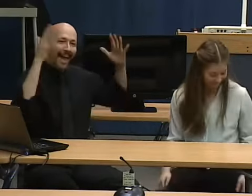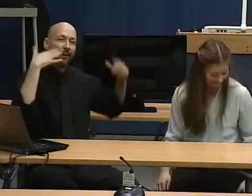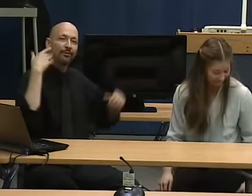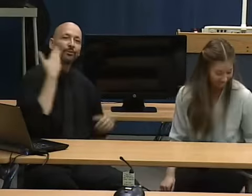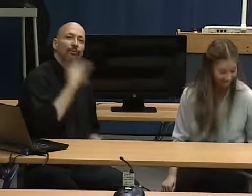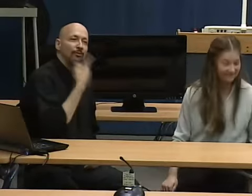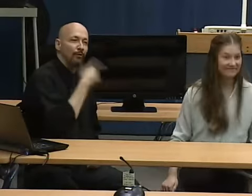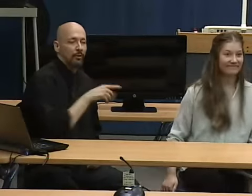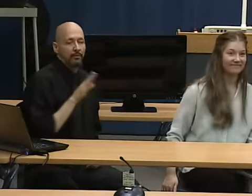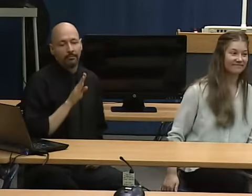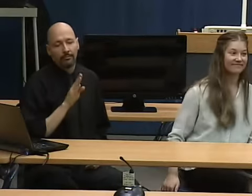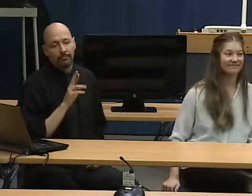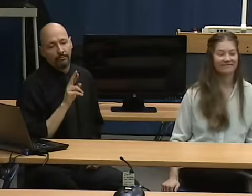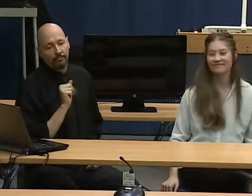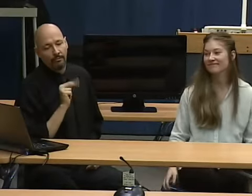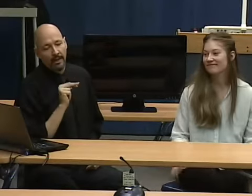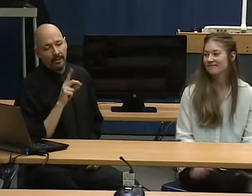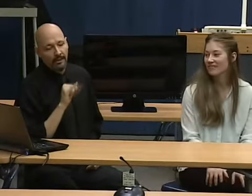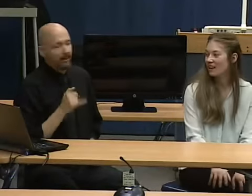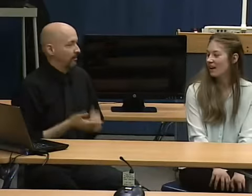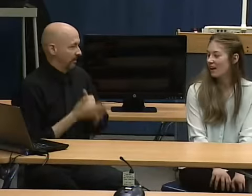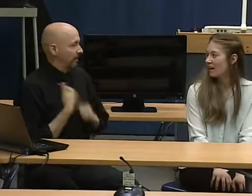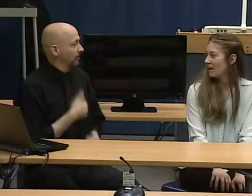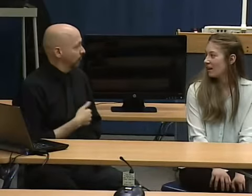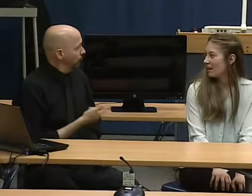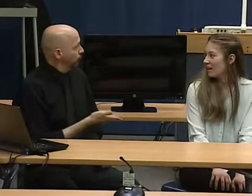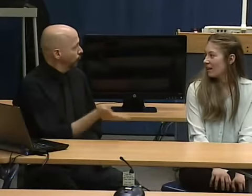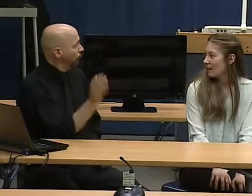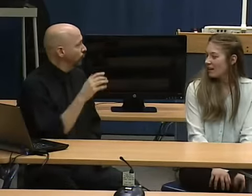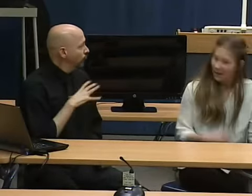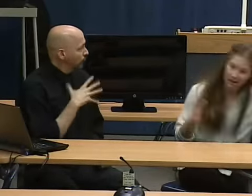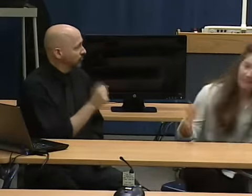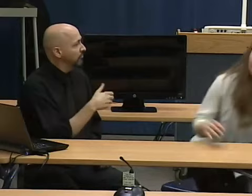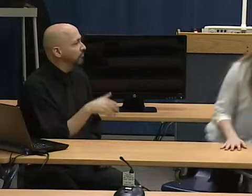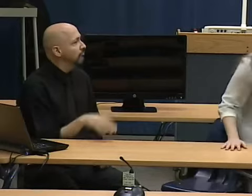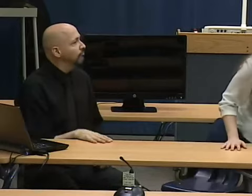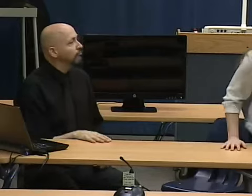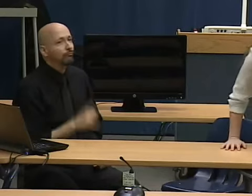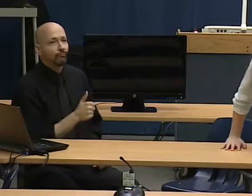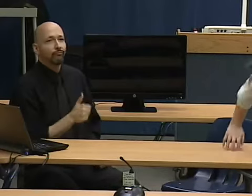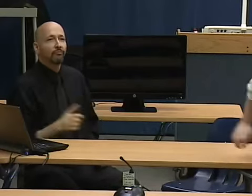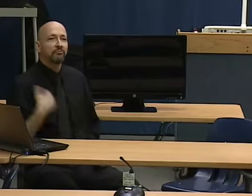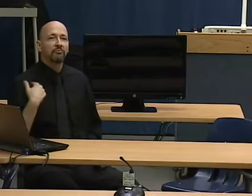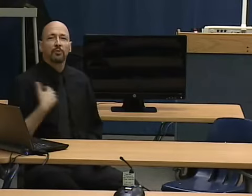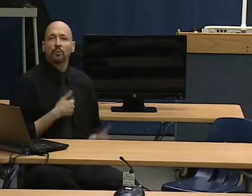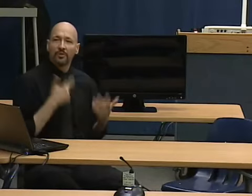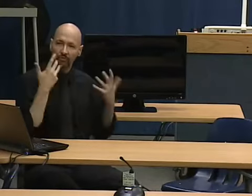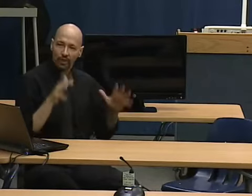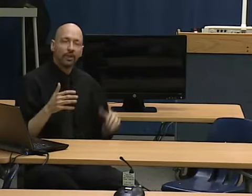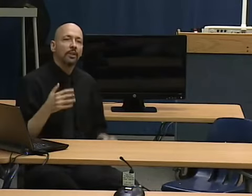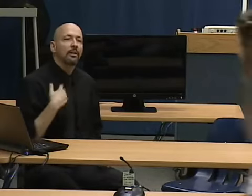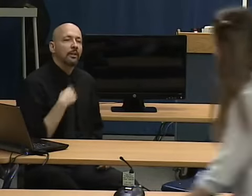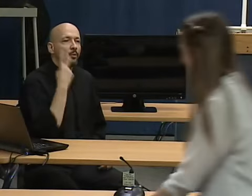Thanks to Brandi for helping me today. You're fine. Go on. We're done.